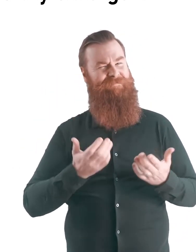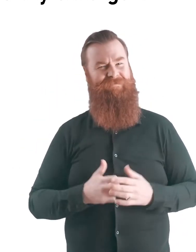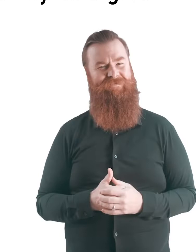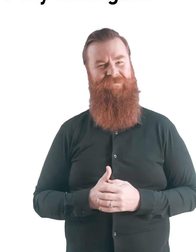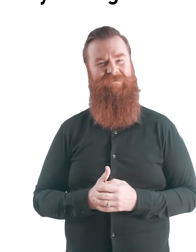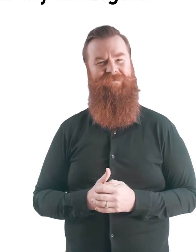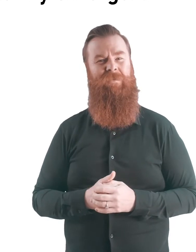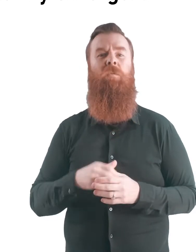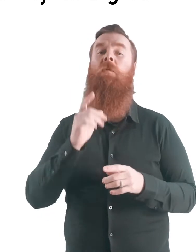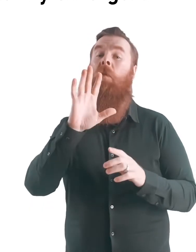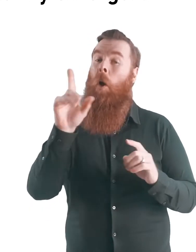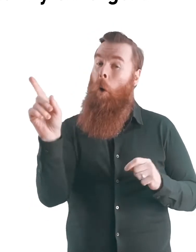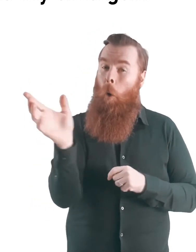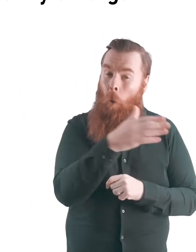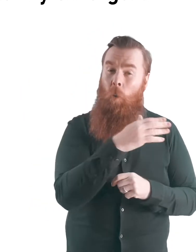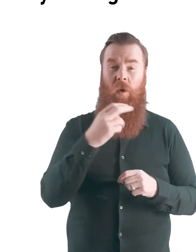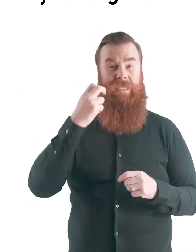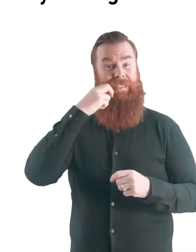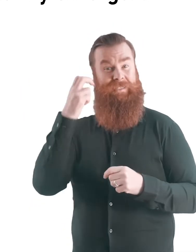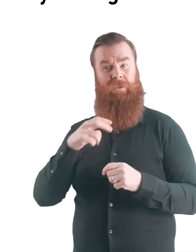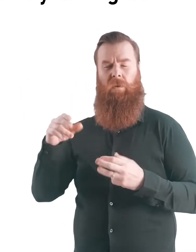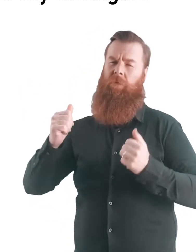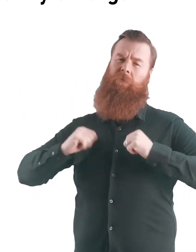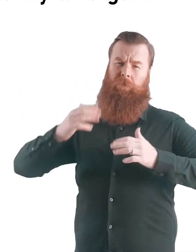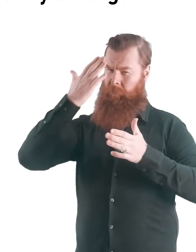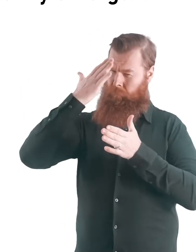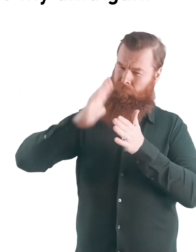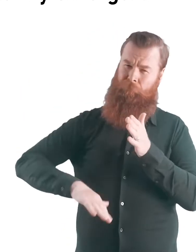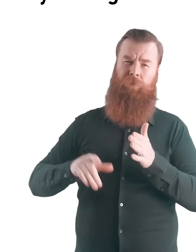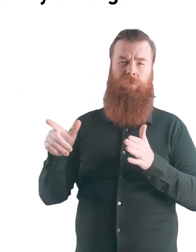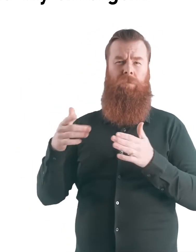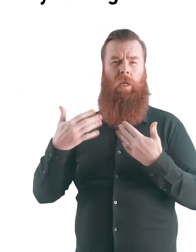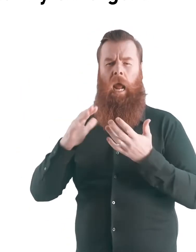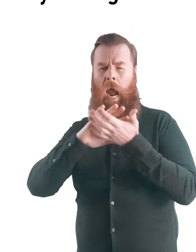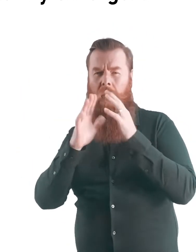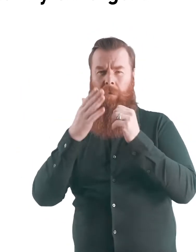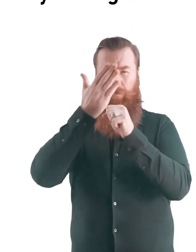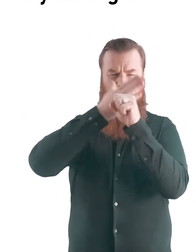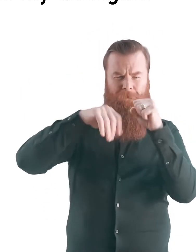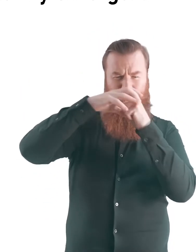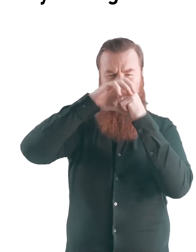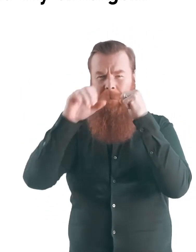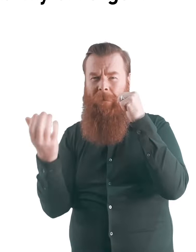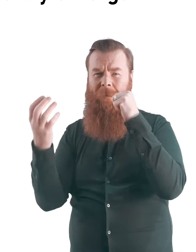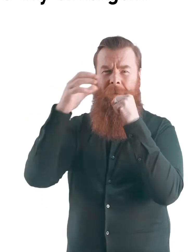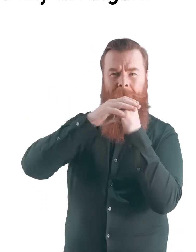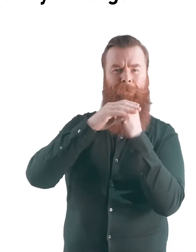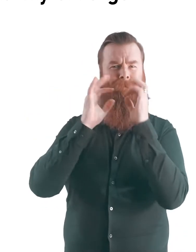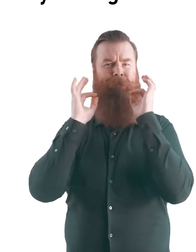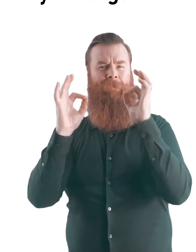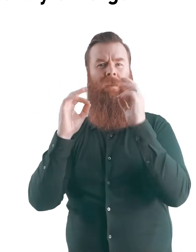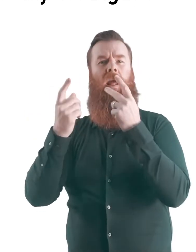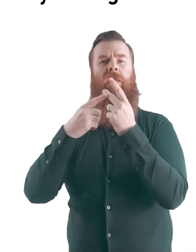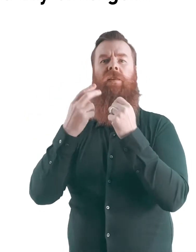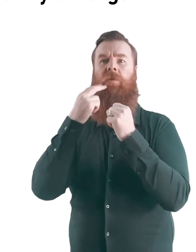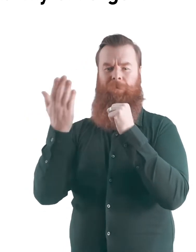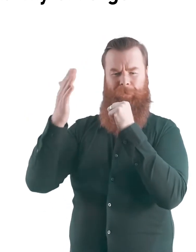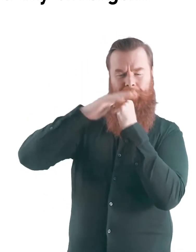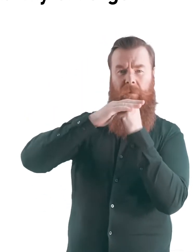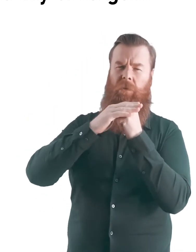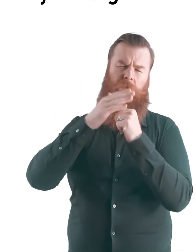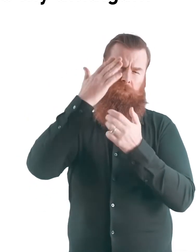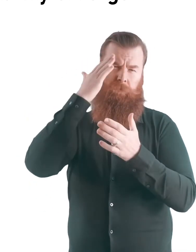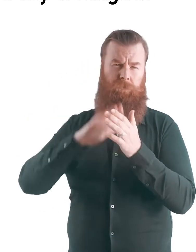All dentists are trained in removing amalgam fillings from teeth